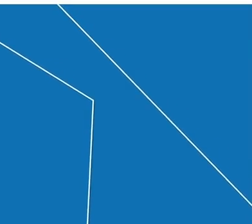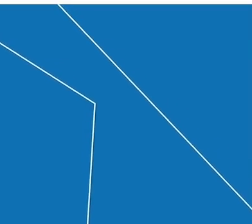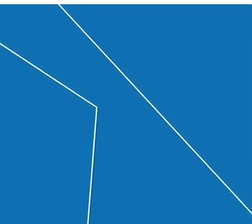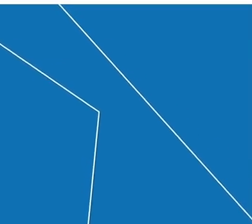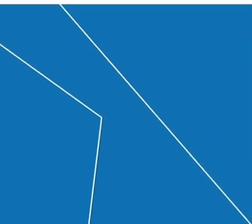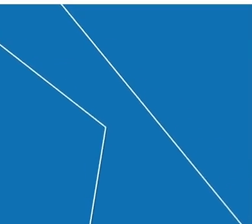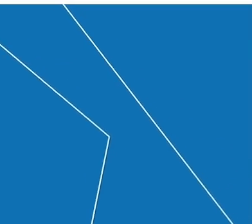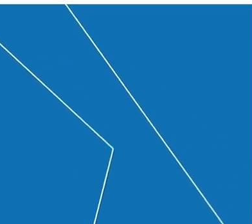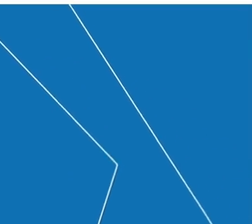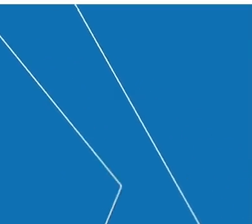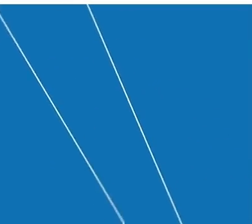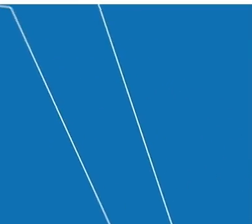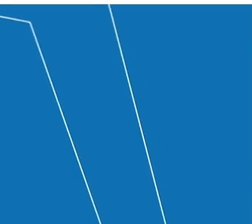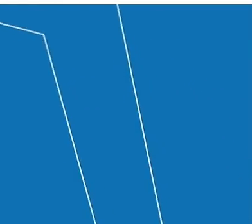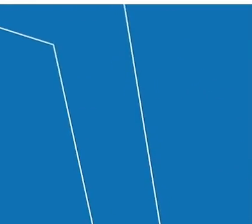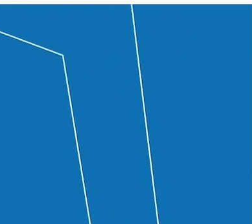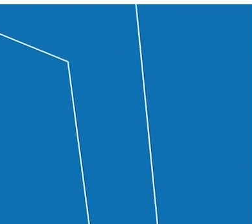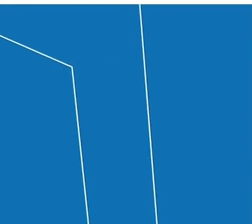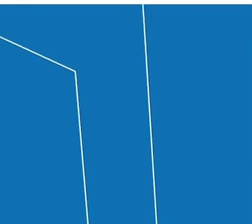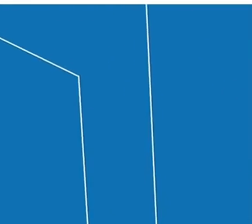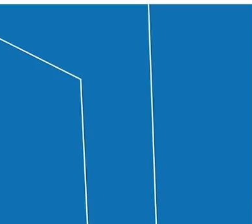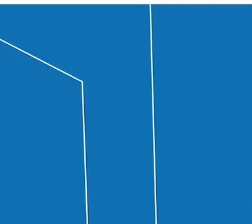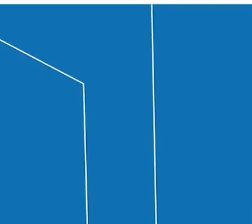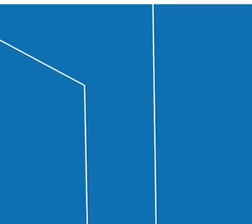Conference.